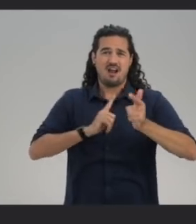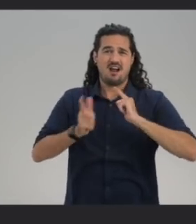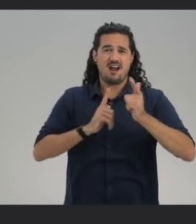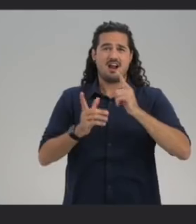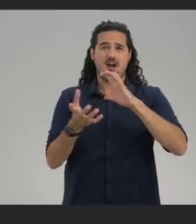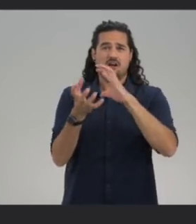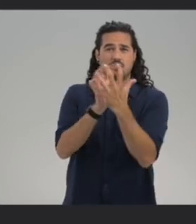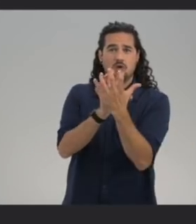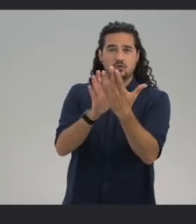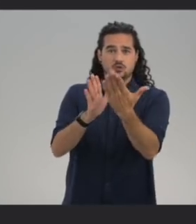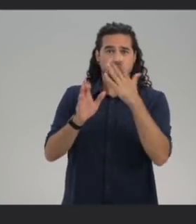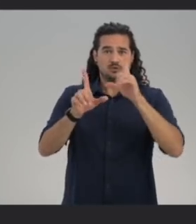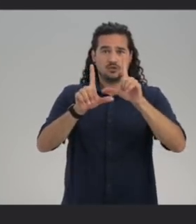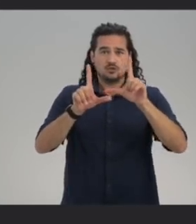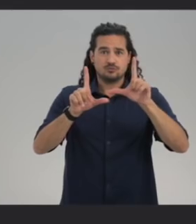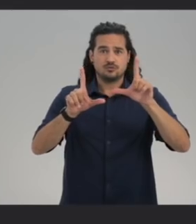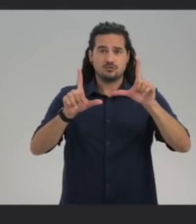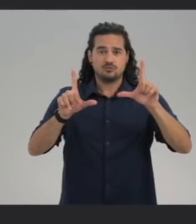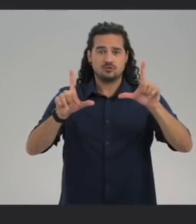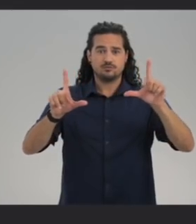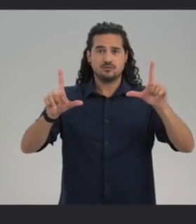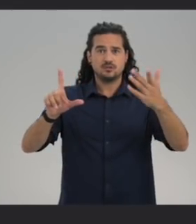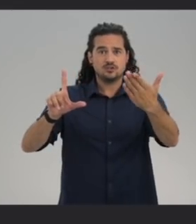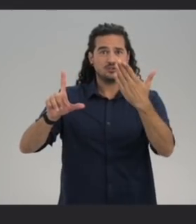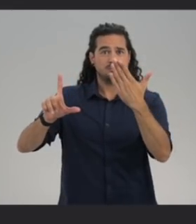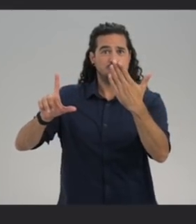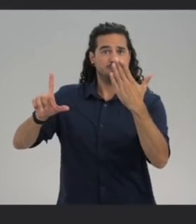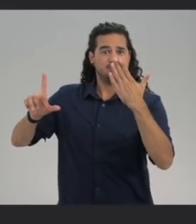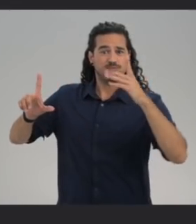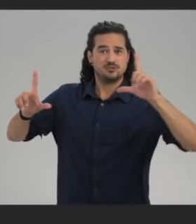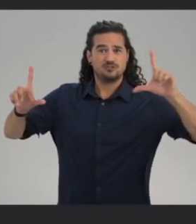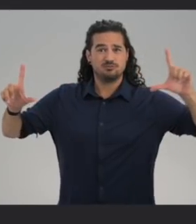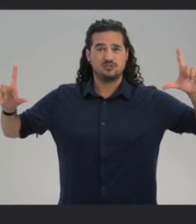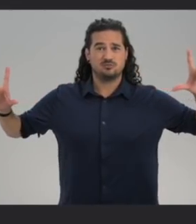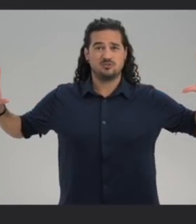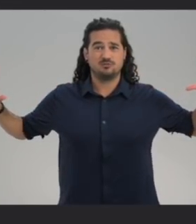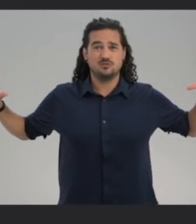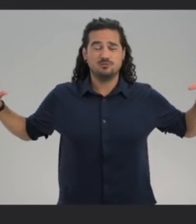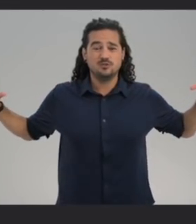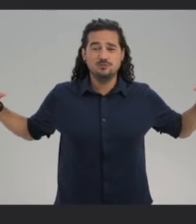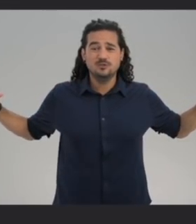[man 3] Rotate. Zoom. [Ash] We can keep zooming in. Keep zooming in some more.